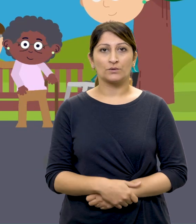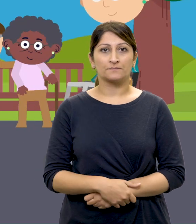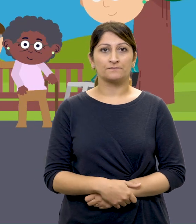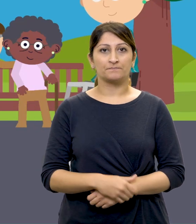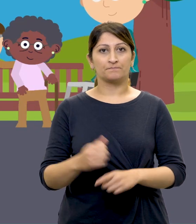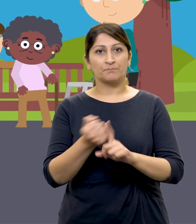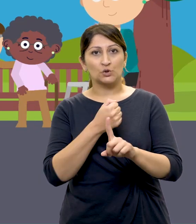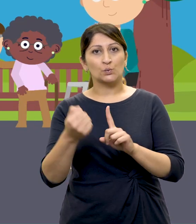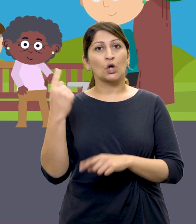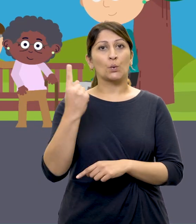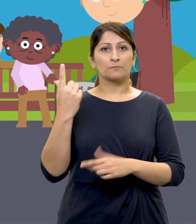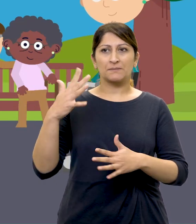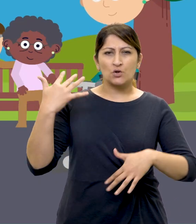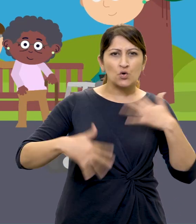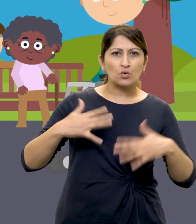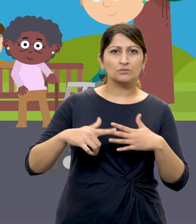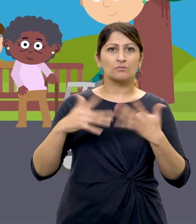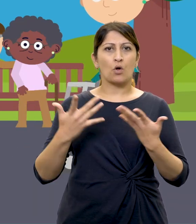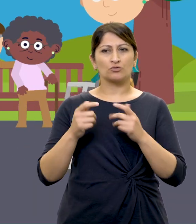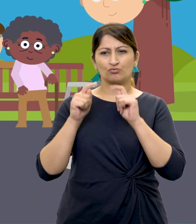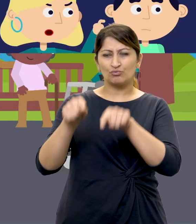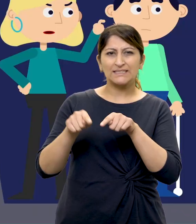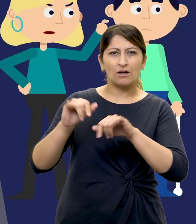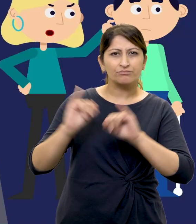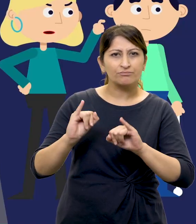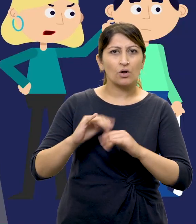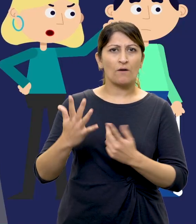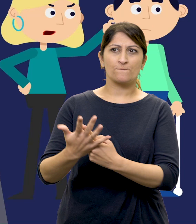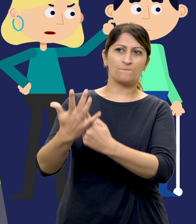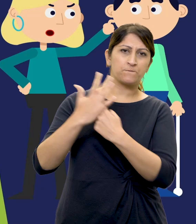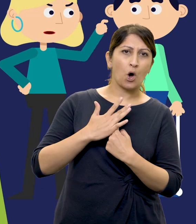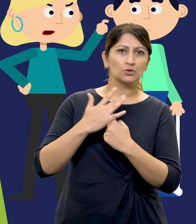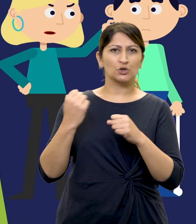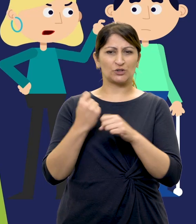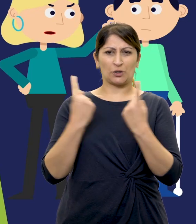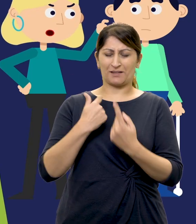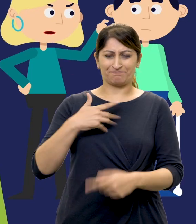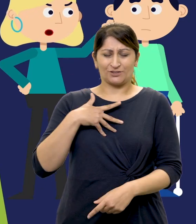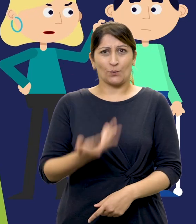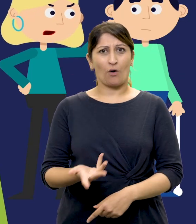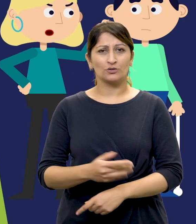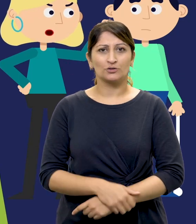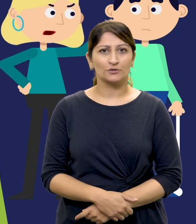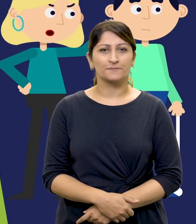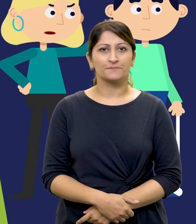Abuse is when someone is hurt, treated badly or forced to do something they don't want to do.